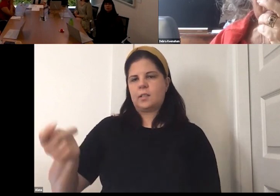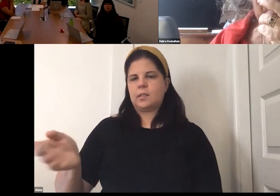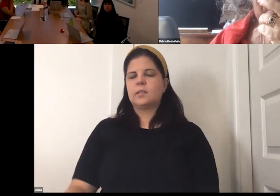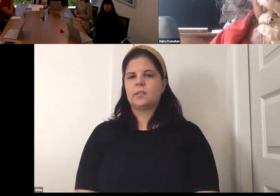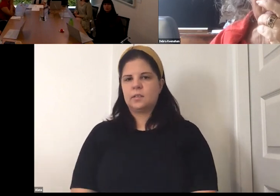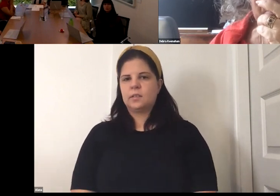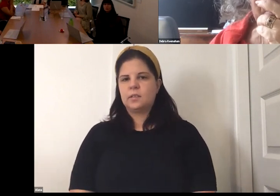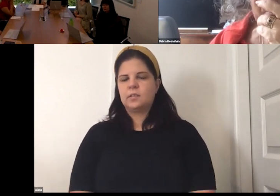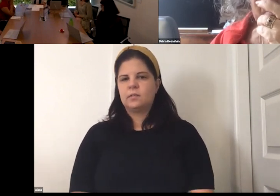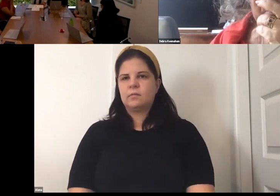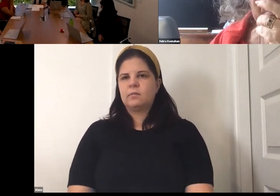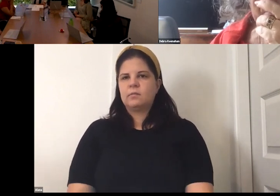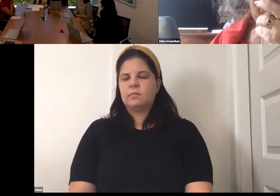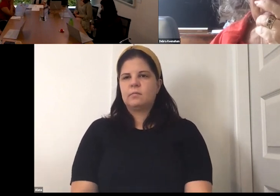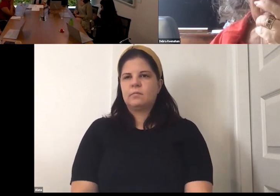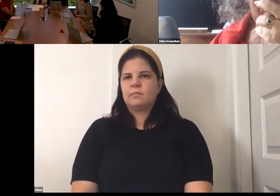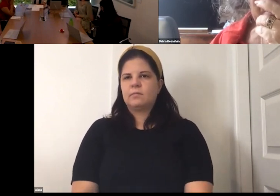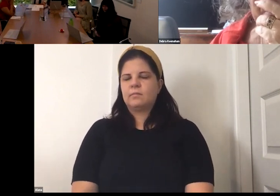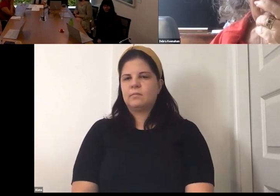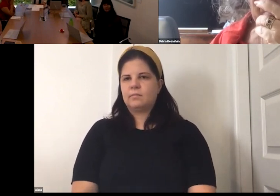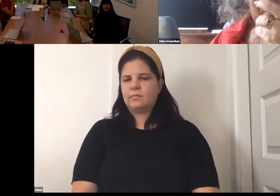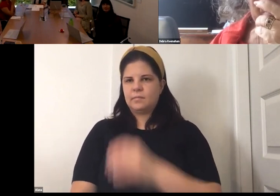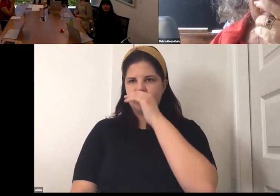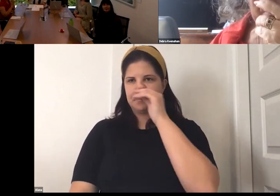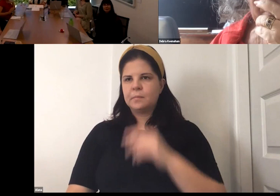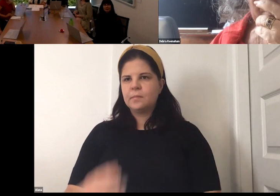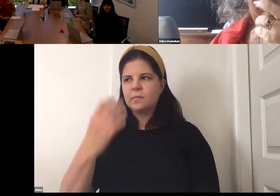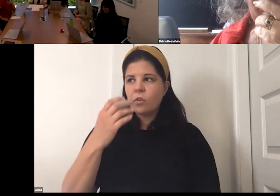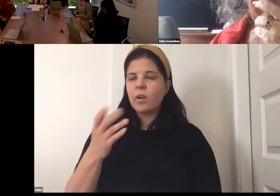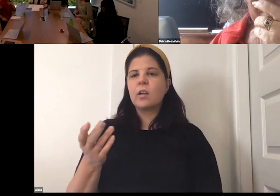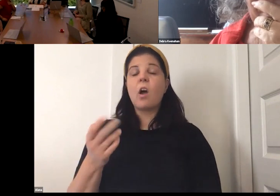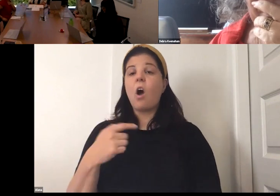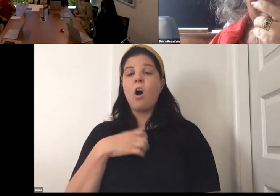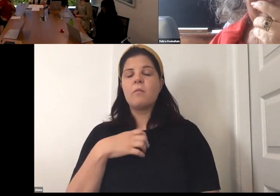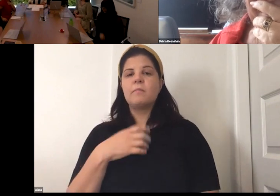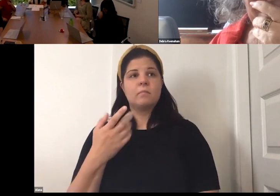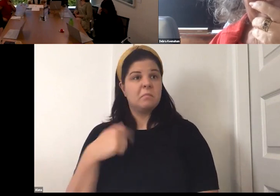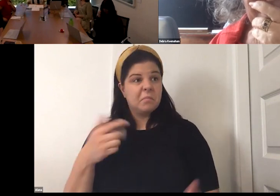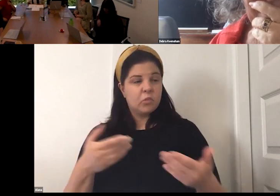Oh, I'm introducing myself.